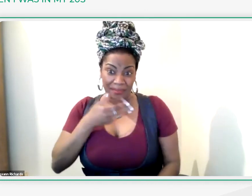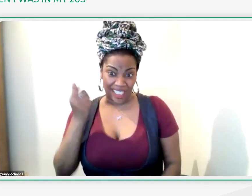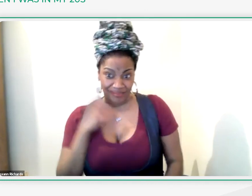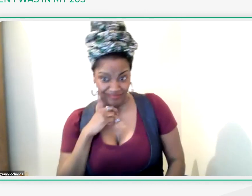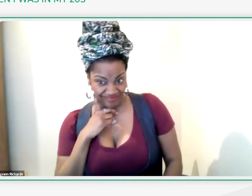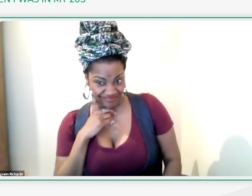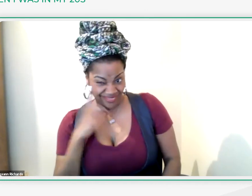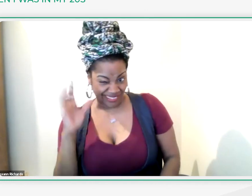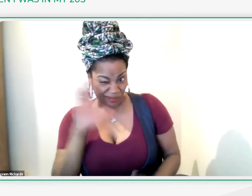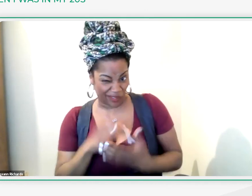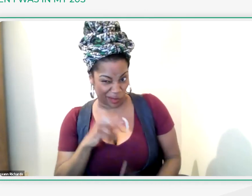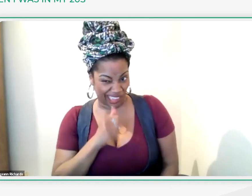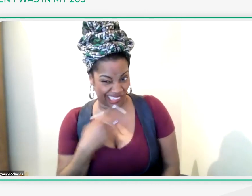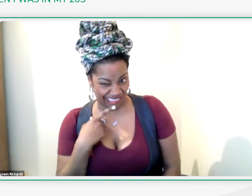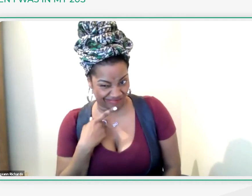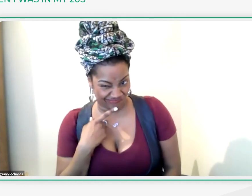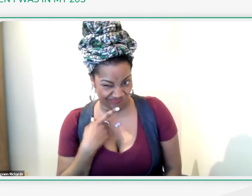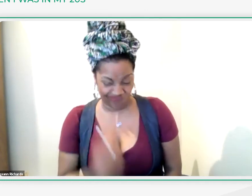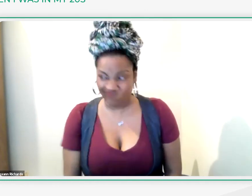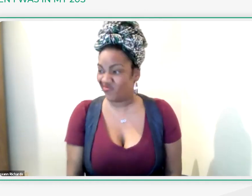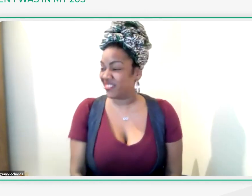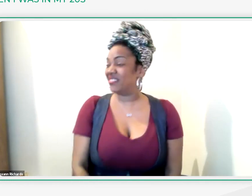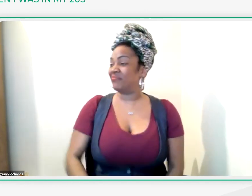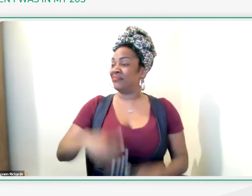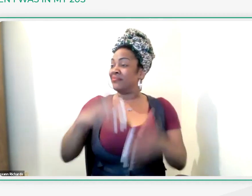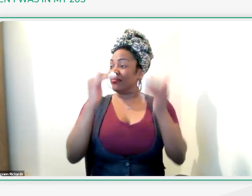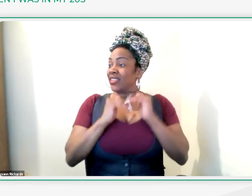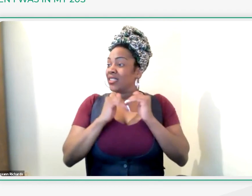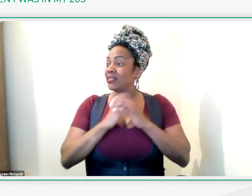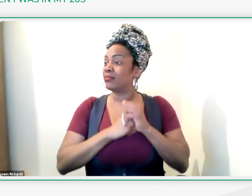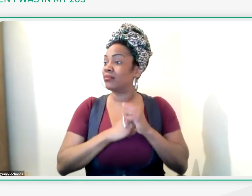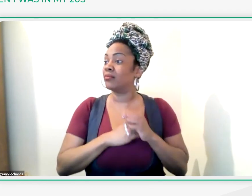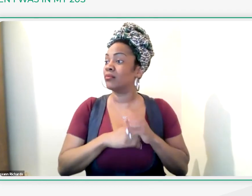And, honestly, a plastic card is better.